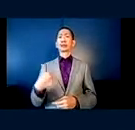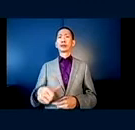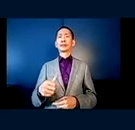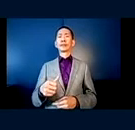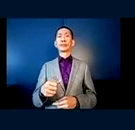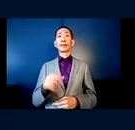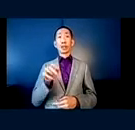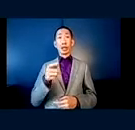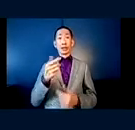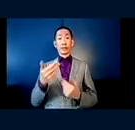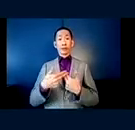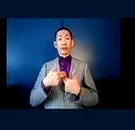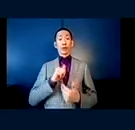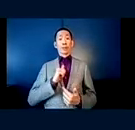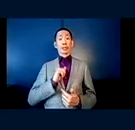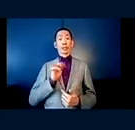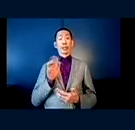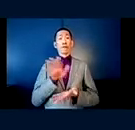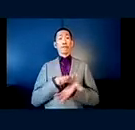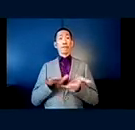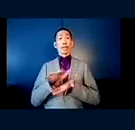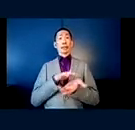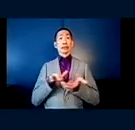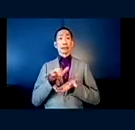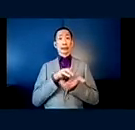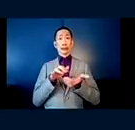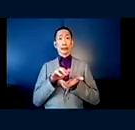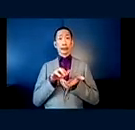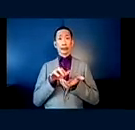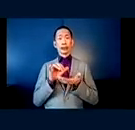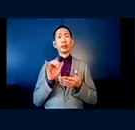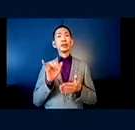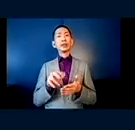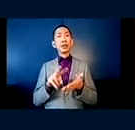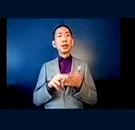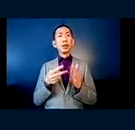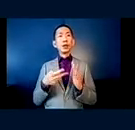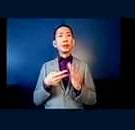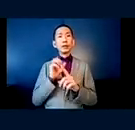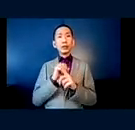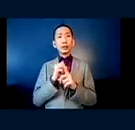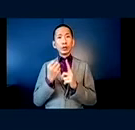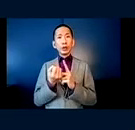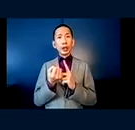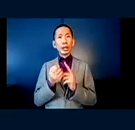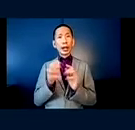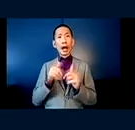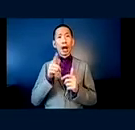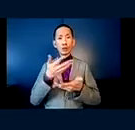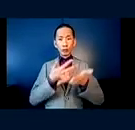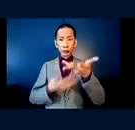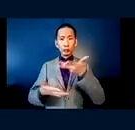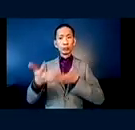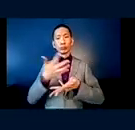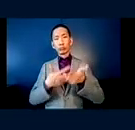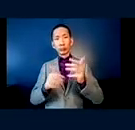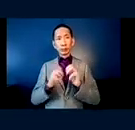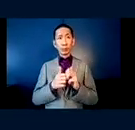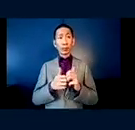THOSE WHO SAY THEY ARE MIXED. FASCINATING, SAYING YOU'RE MIXED IS ONE IN WHICH -- A SITUATION